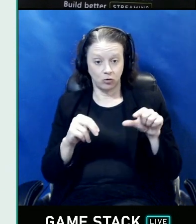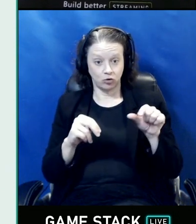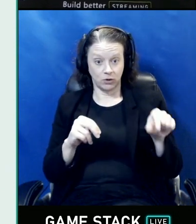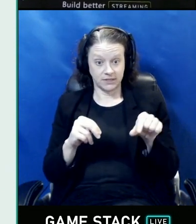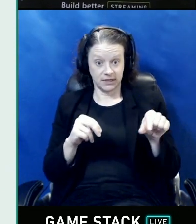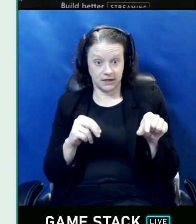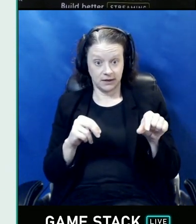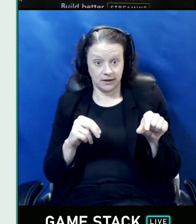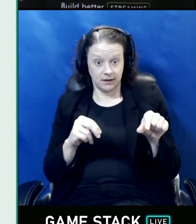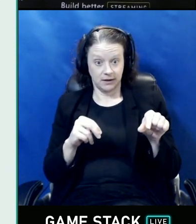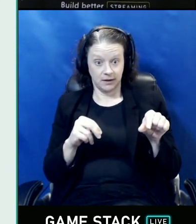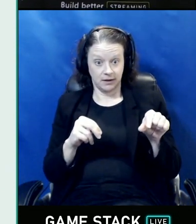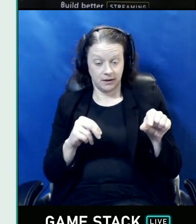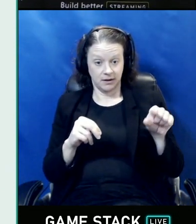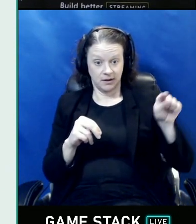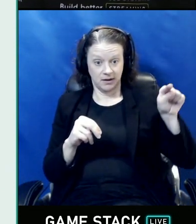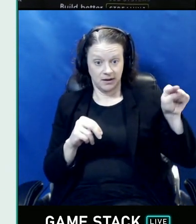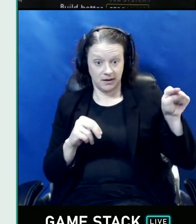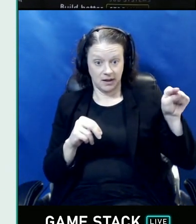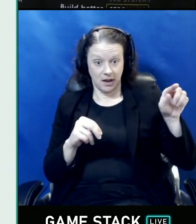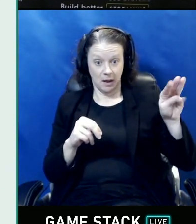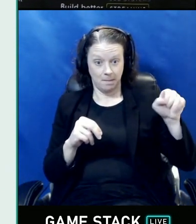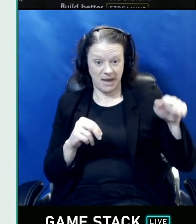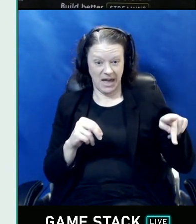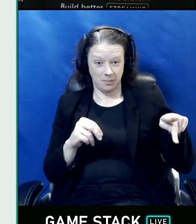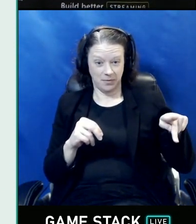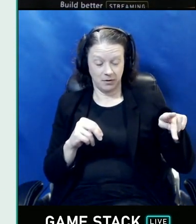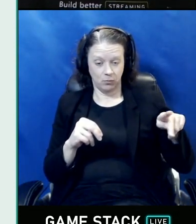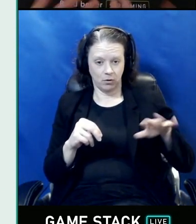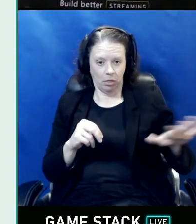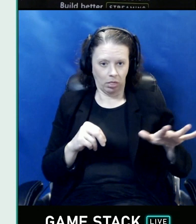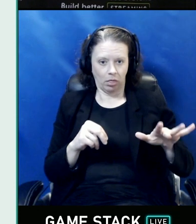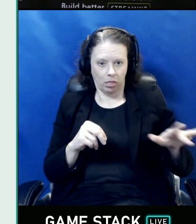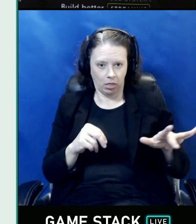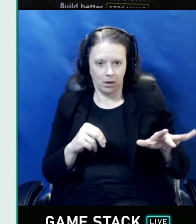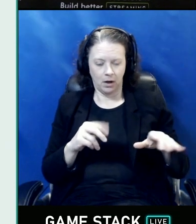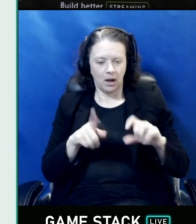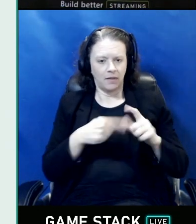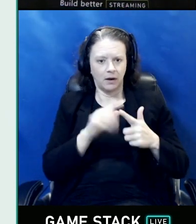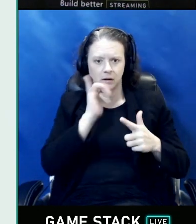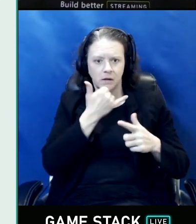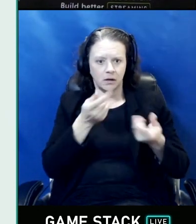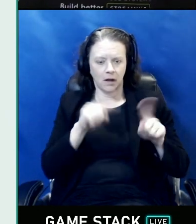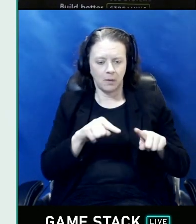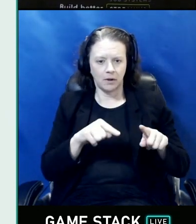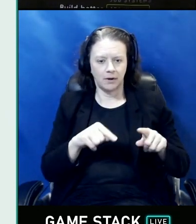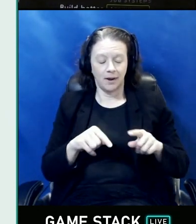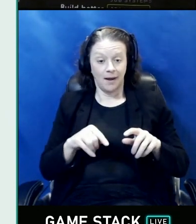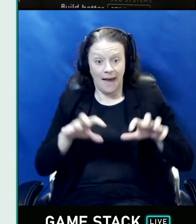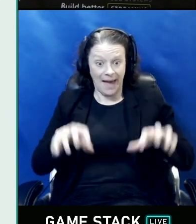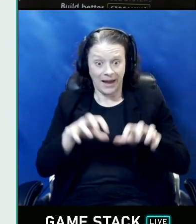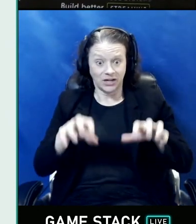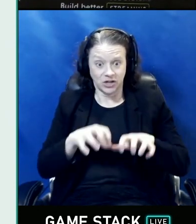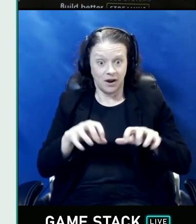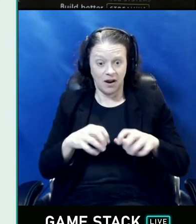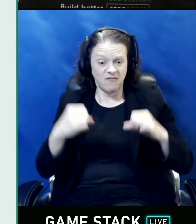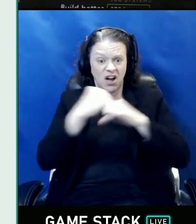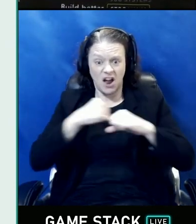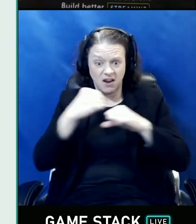And this isn't great, because in Minecraft Dungeons the map is going to pop up over the action, and maybe you're right in the middle of a fight, and it's obscuring what you're doing.